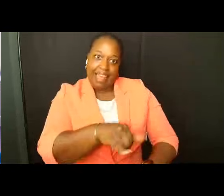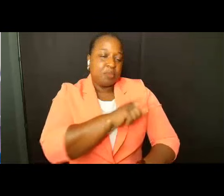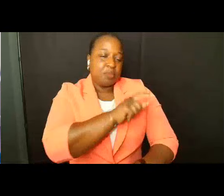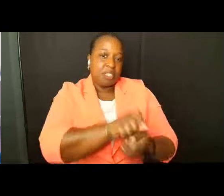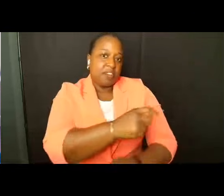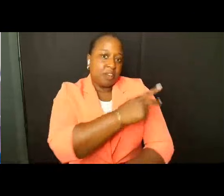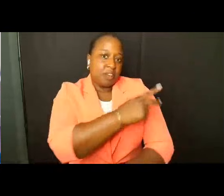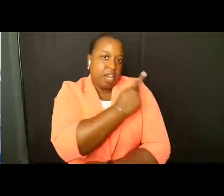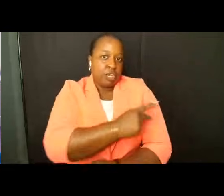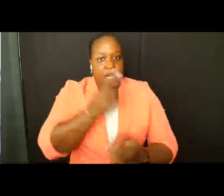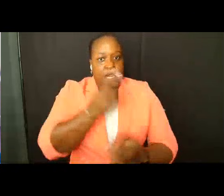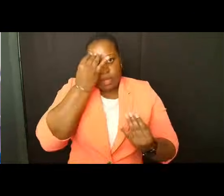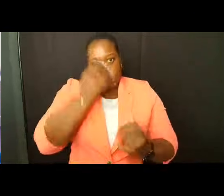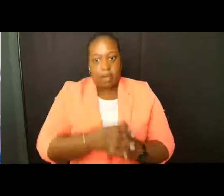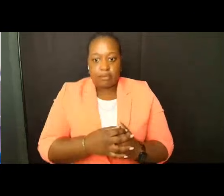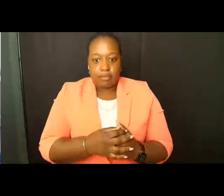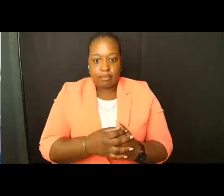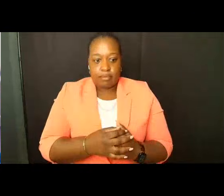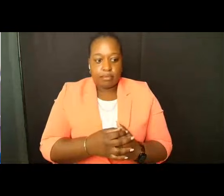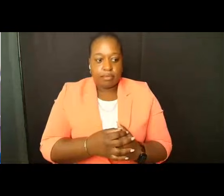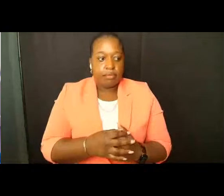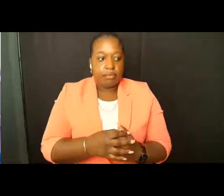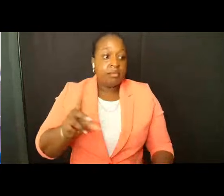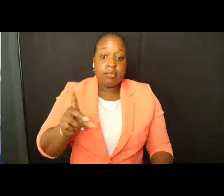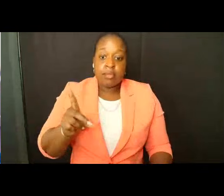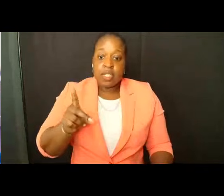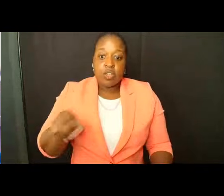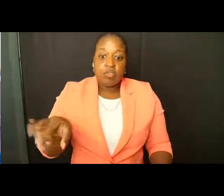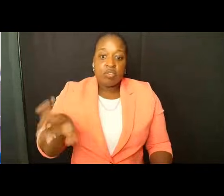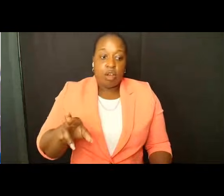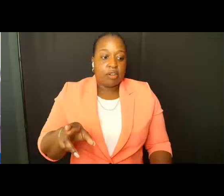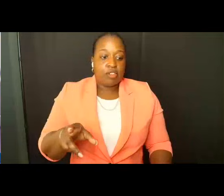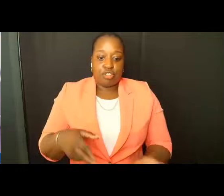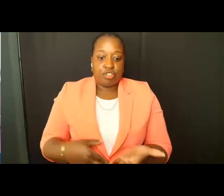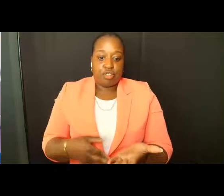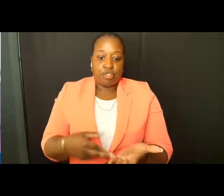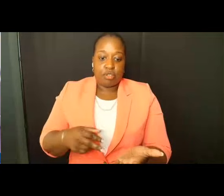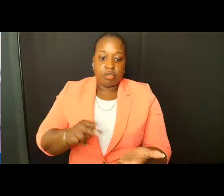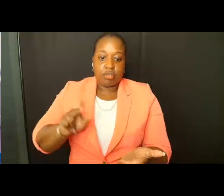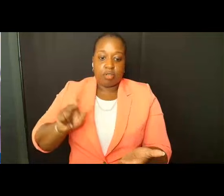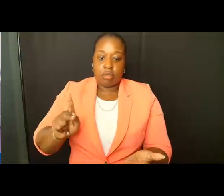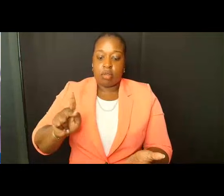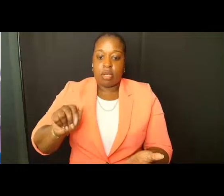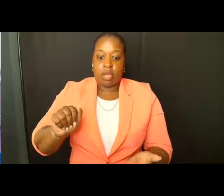Dr. Kaushal, if you have any thoughts sort of from the FDA perspective for that tension.